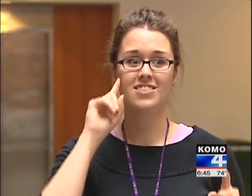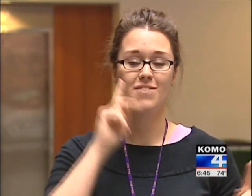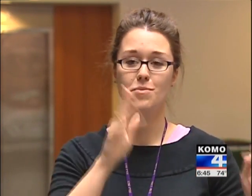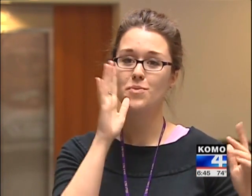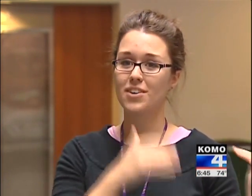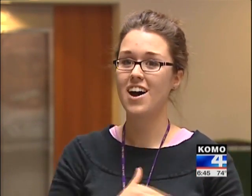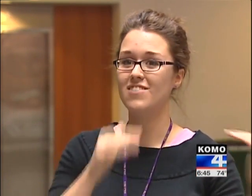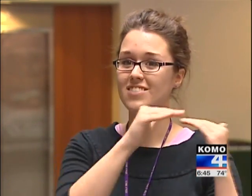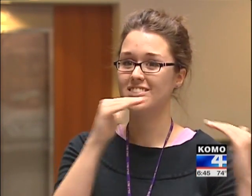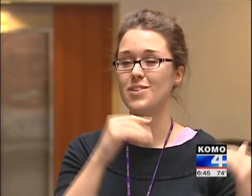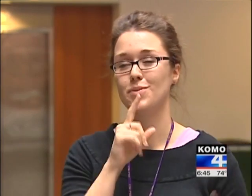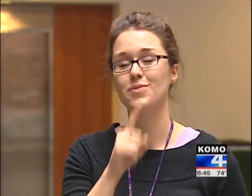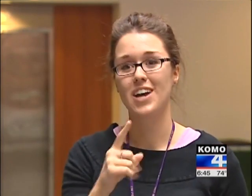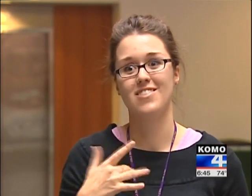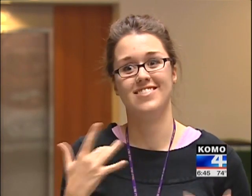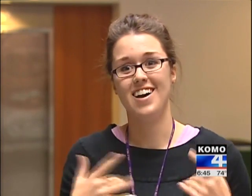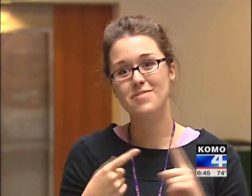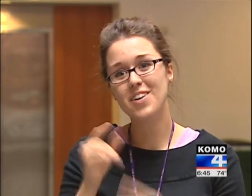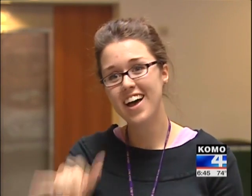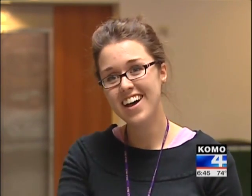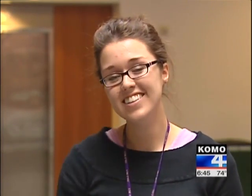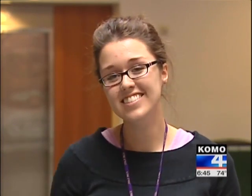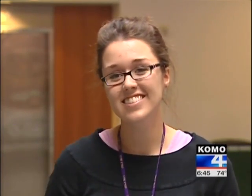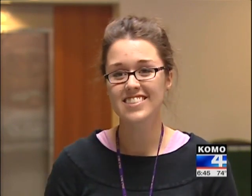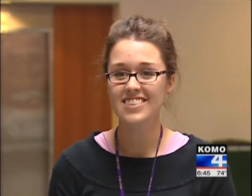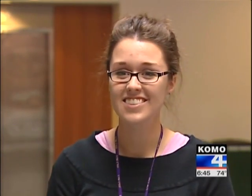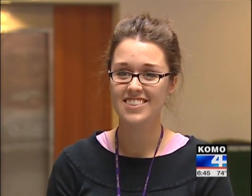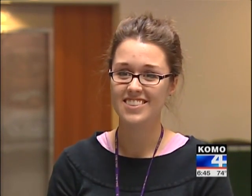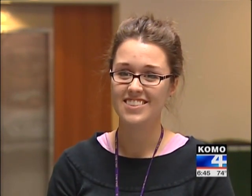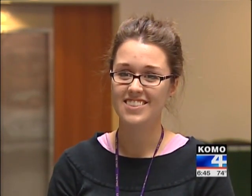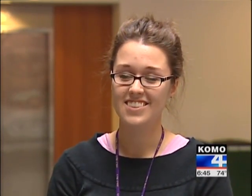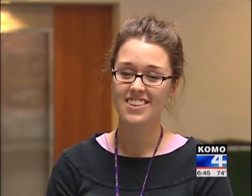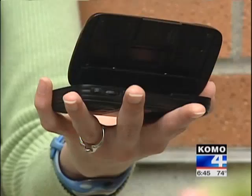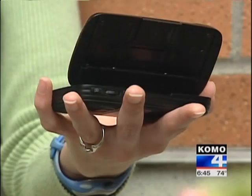and tone and really what's happening in the message. And we're really excited about having the equivalent opportunity.